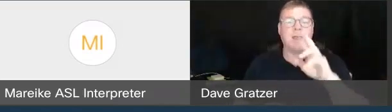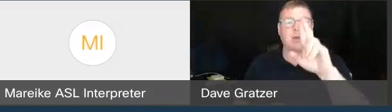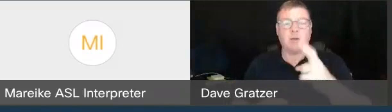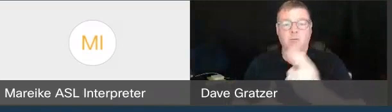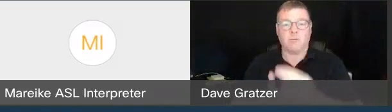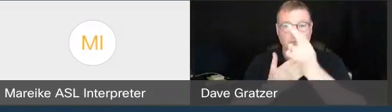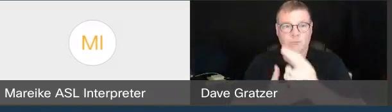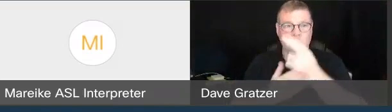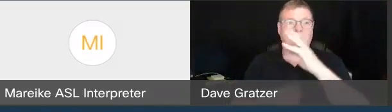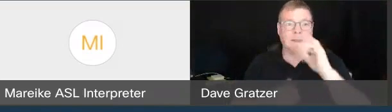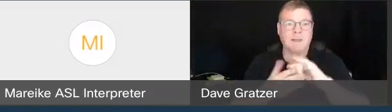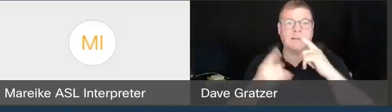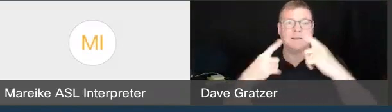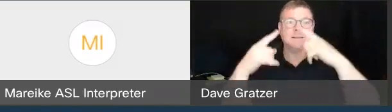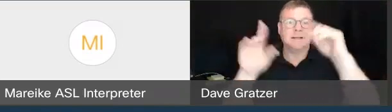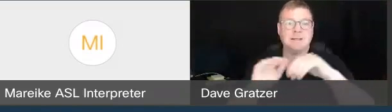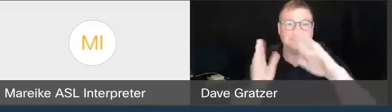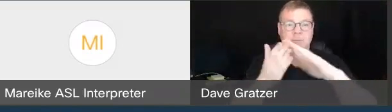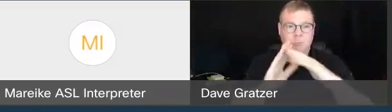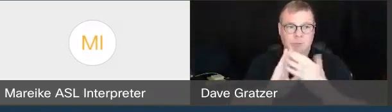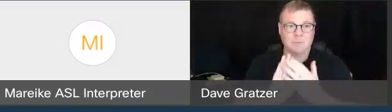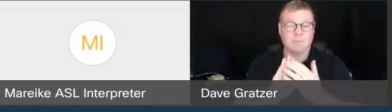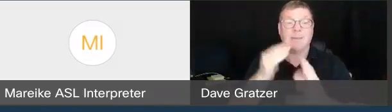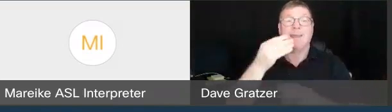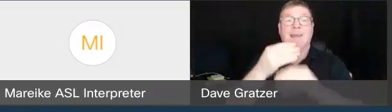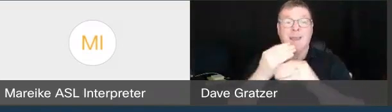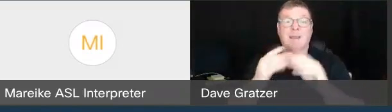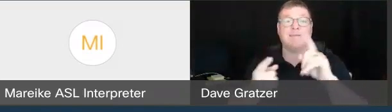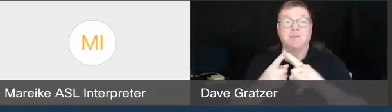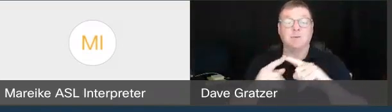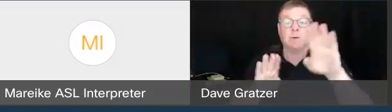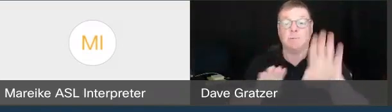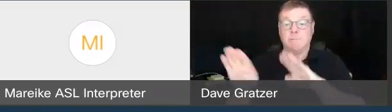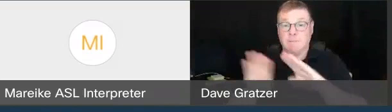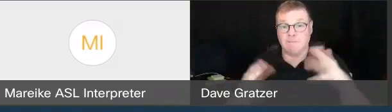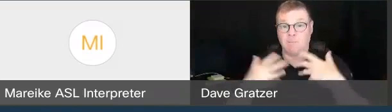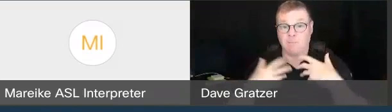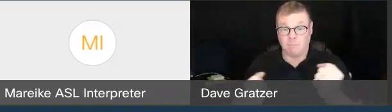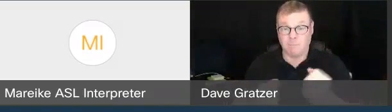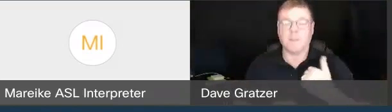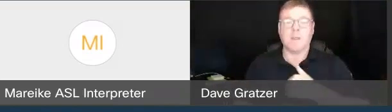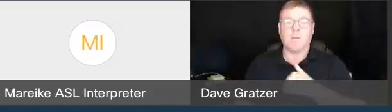success in the community. In addition to our Behavioral Health Division, we have a Clinical